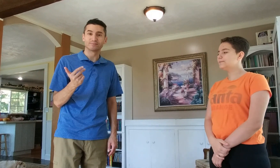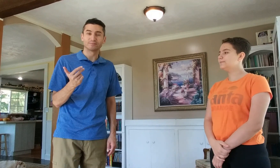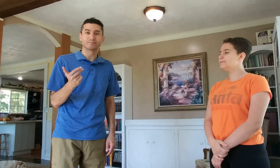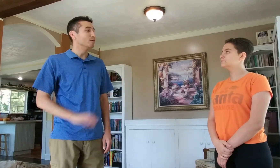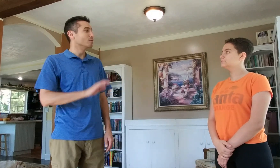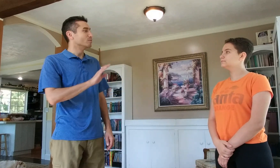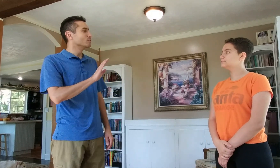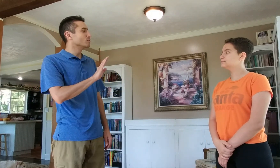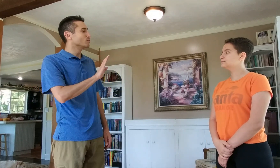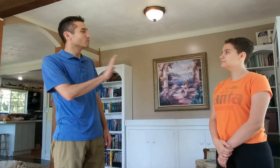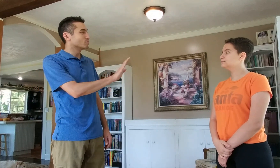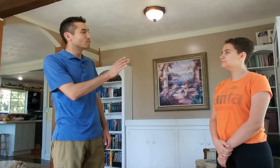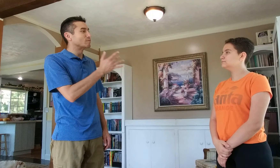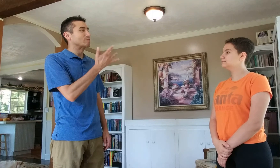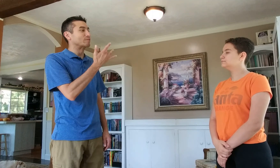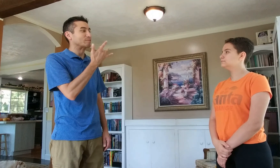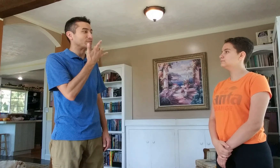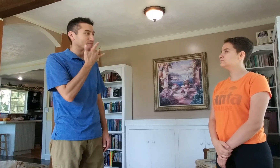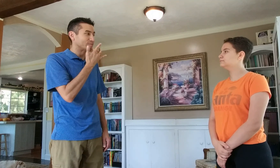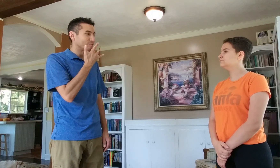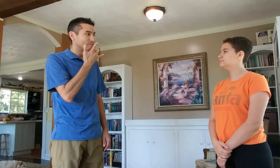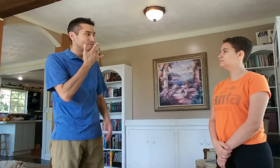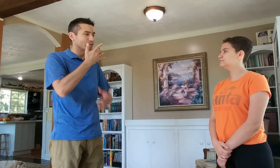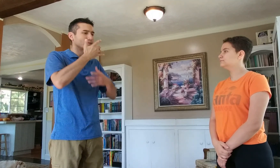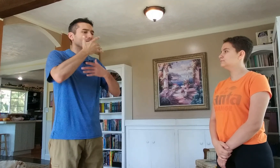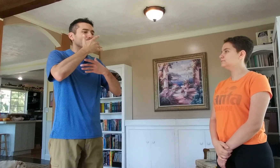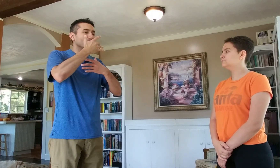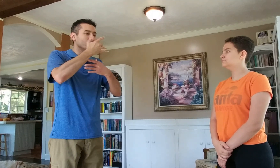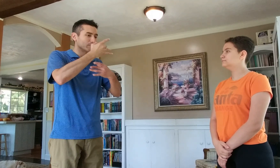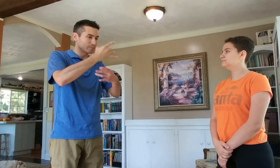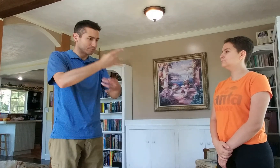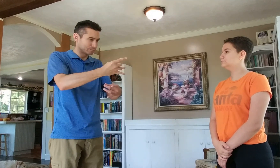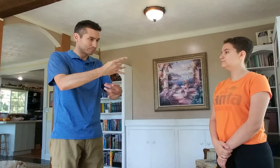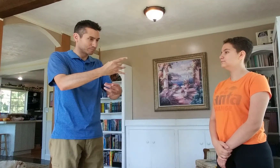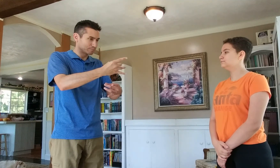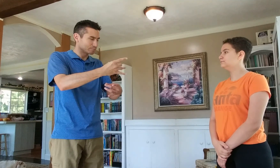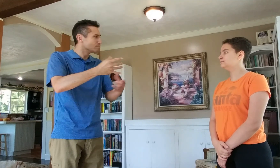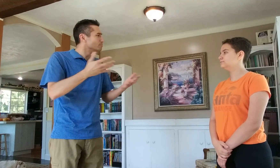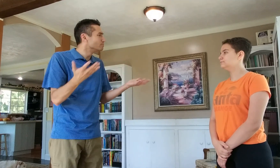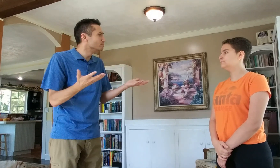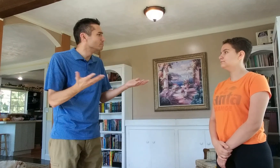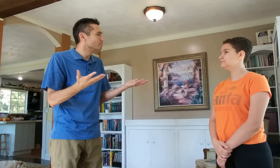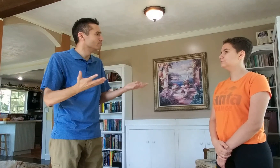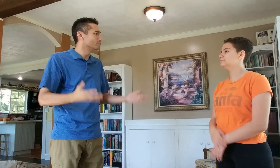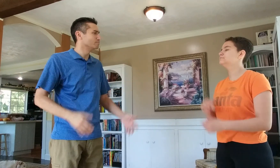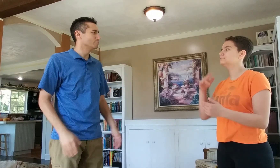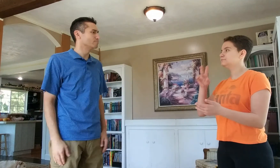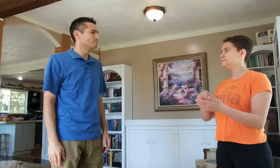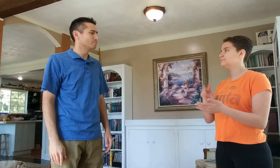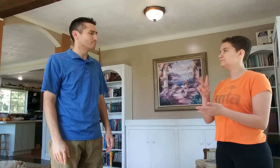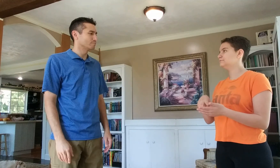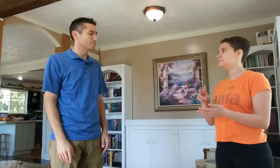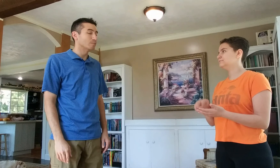YOUR FAVORITE HOBBY, WHAT? READING